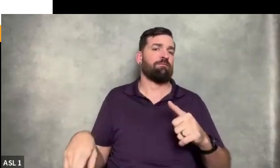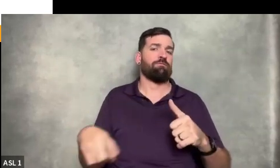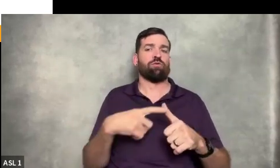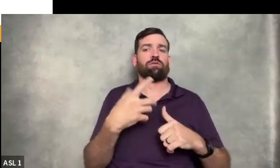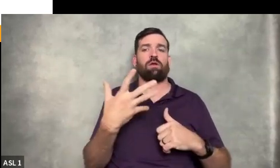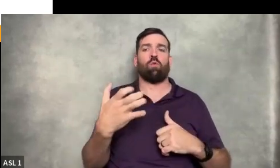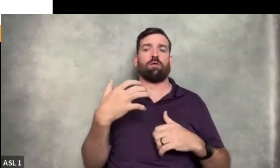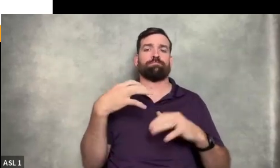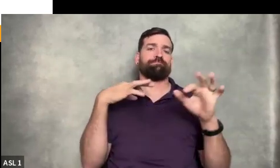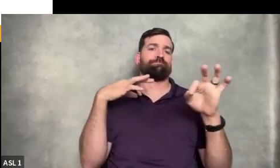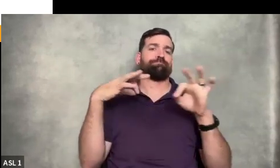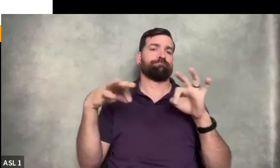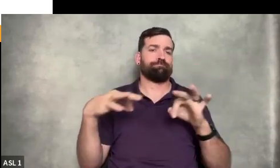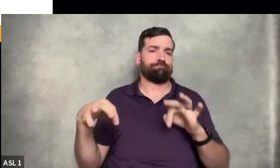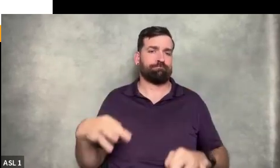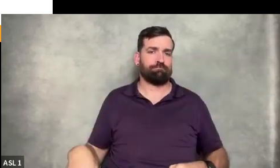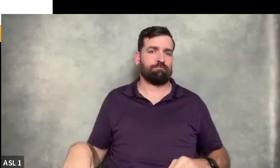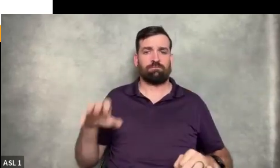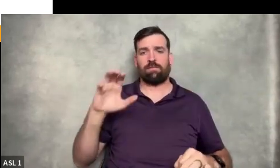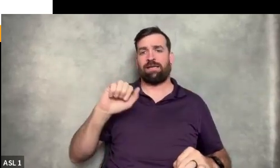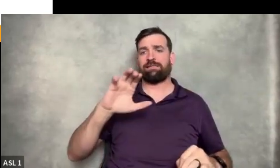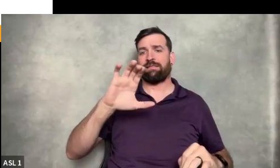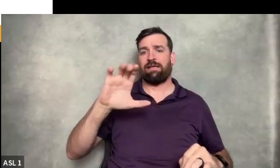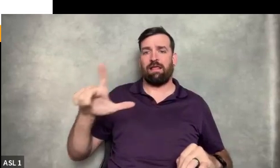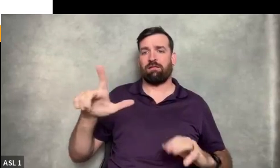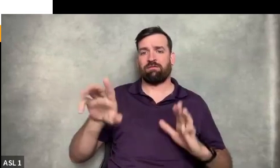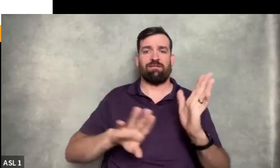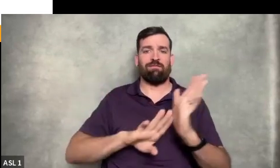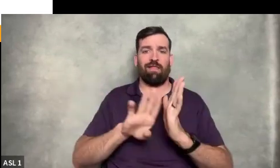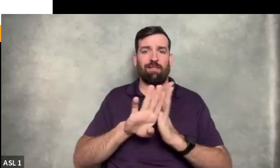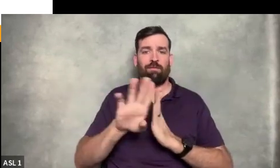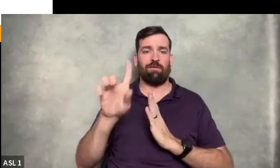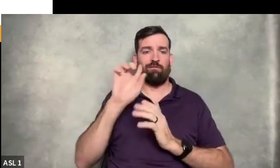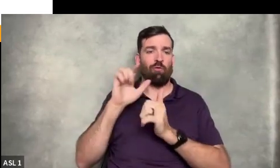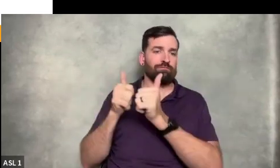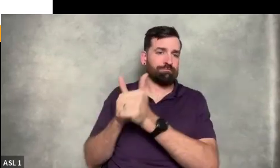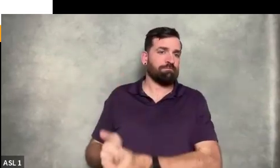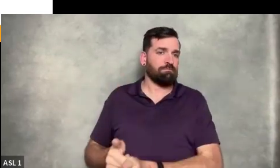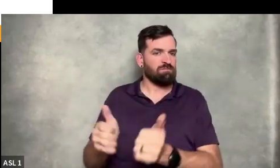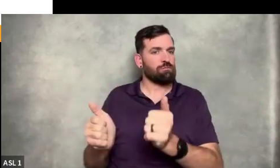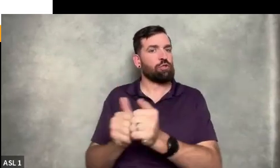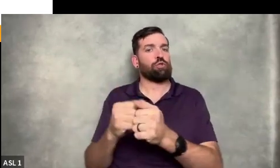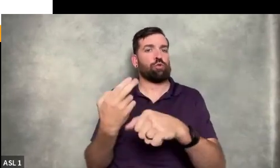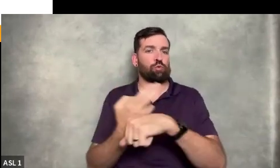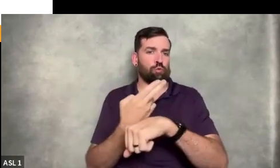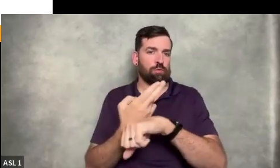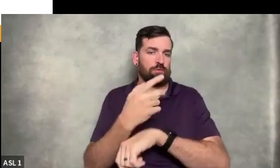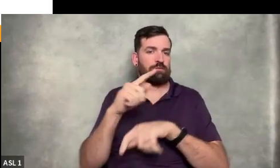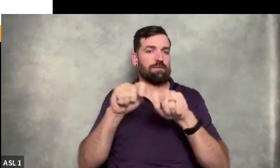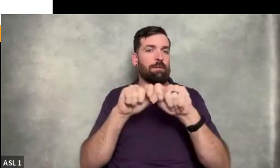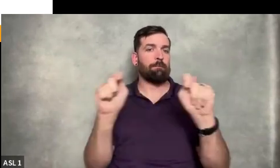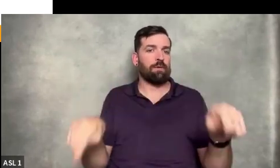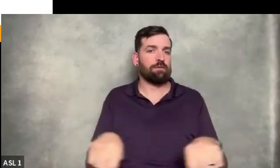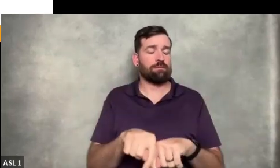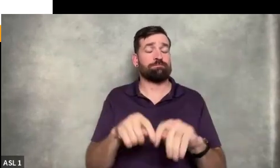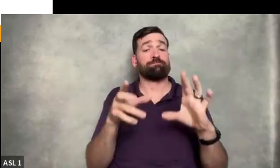instructions ACL has developed that accompany the template. As we indicated earlier in this webinar,